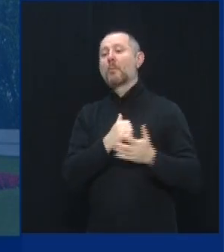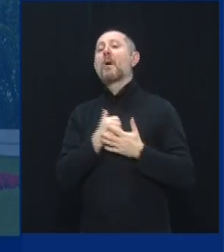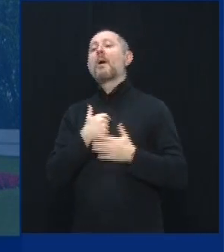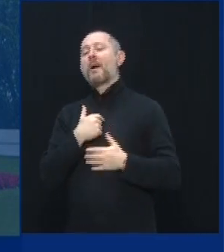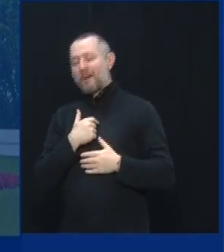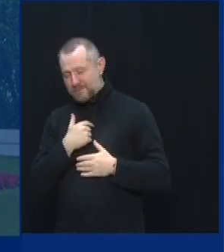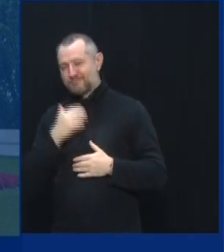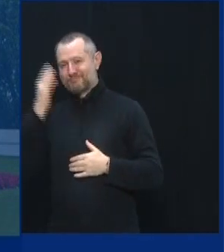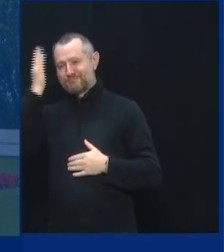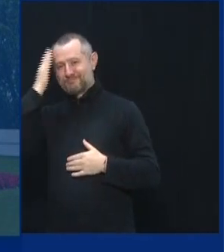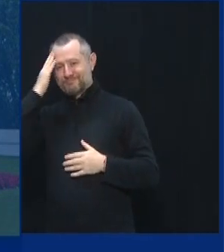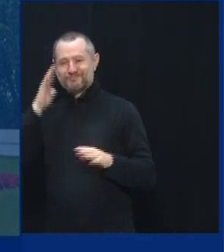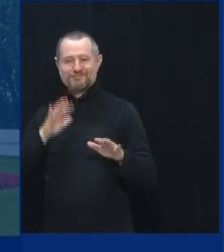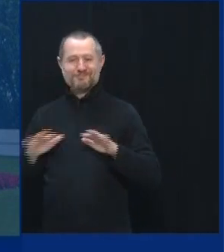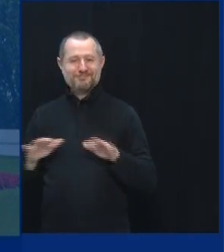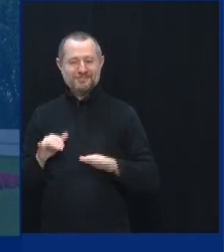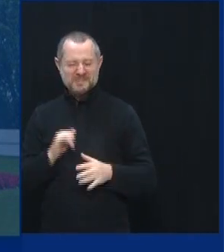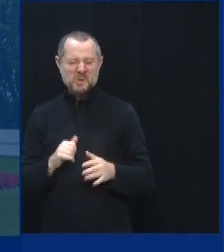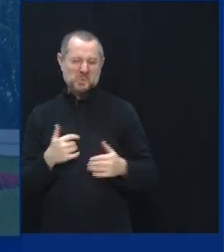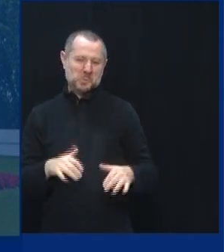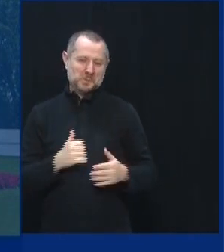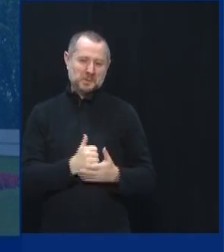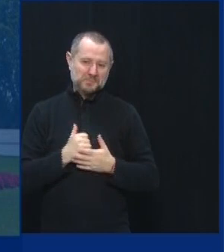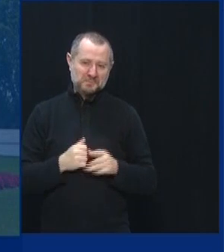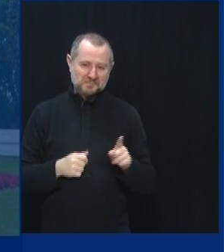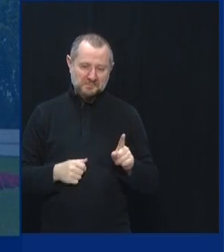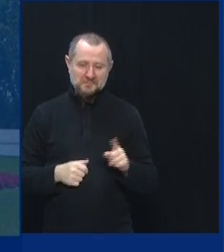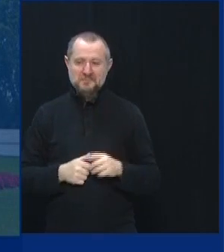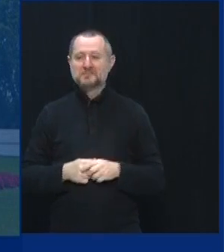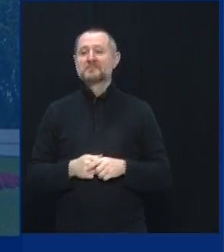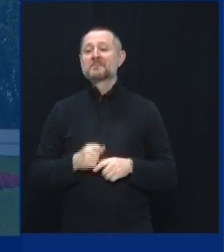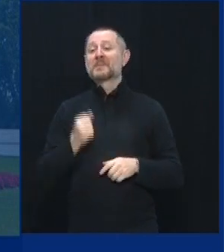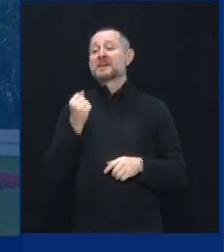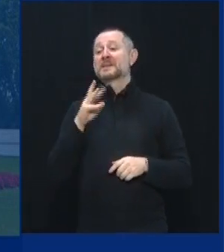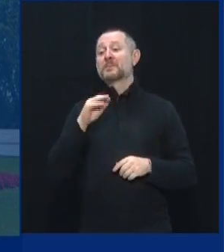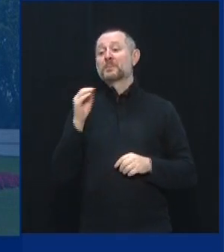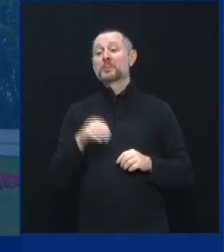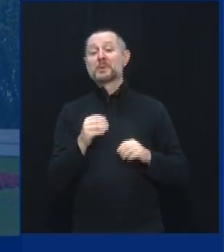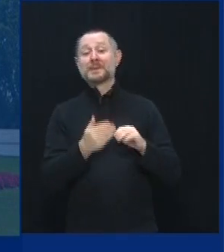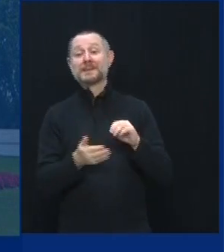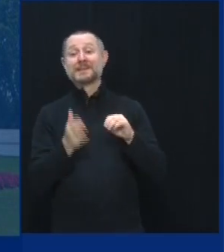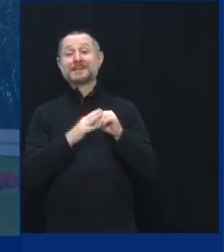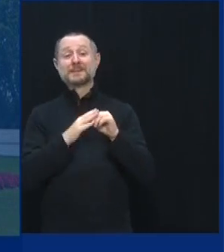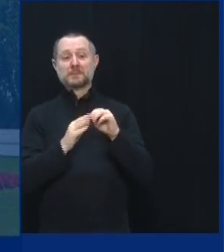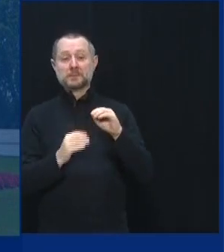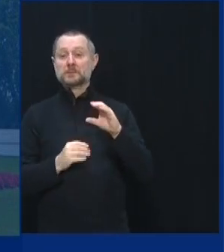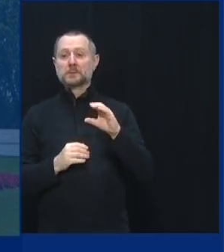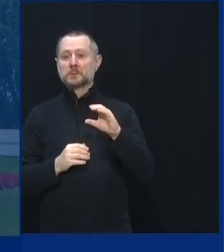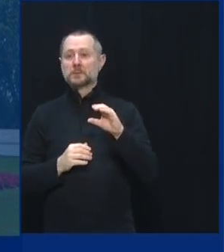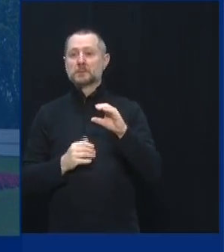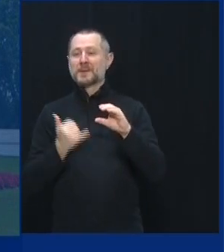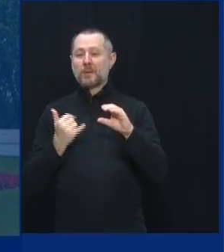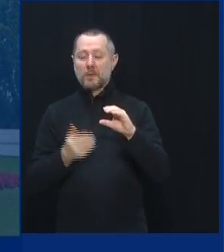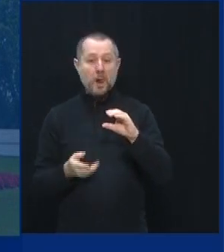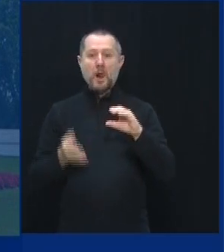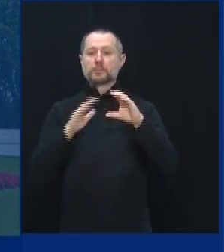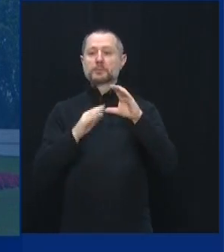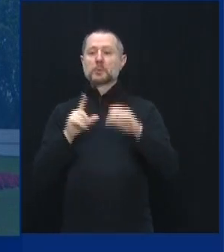KNOWING THAT WE'RE GOING TO GET AN INCREASE IS VERY HELPFUL.